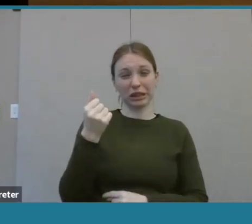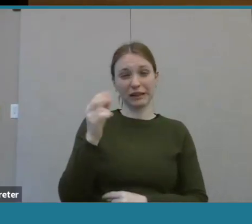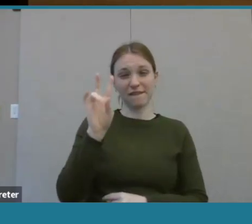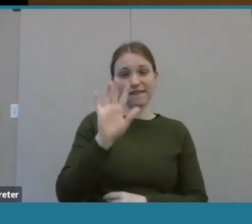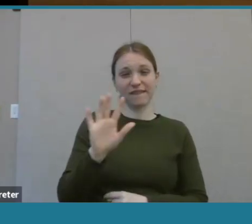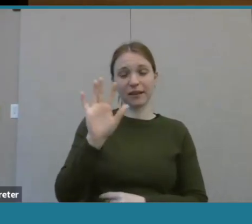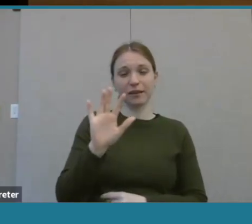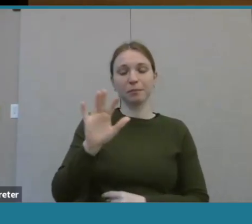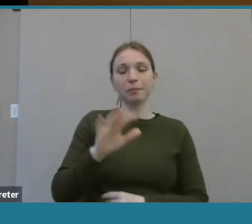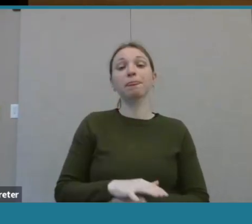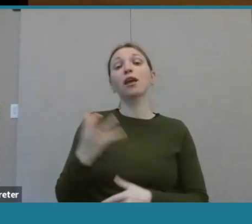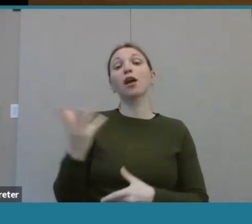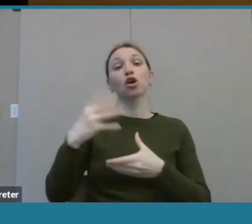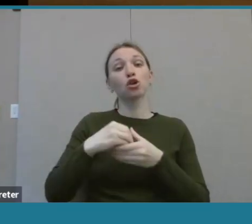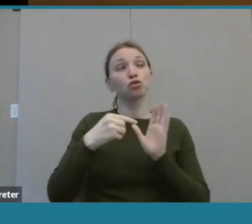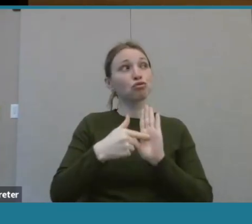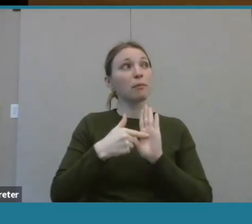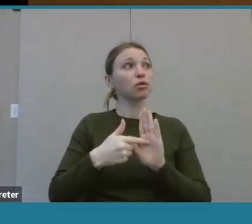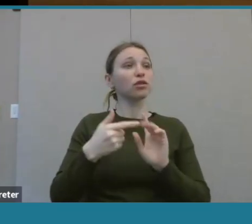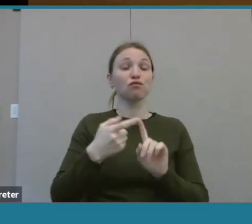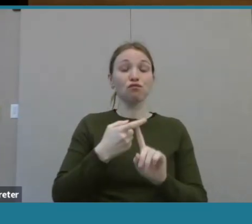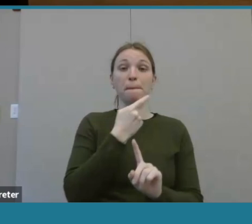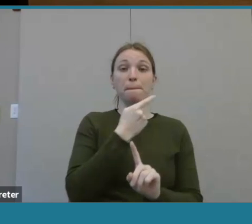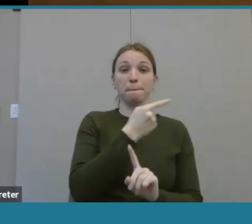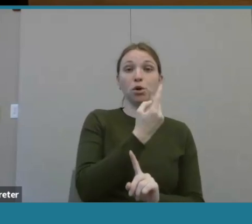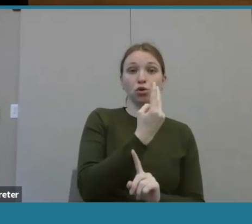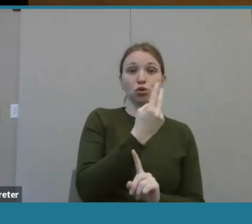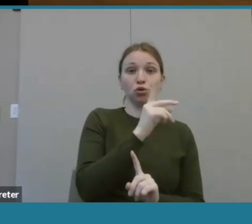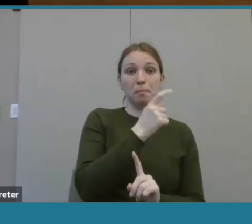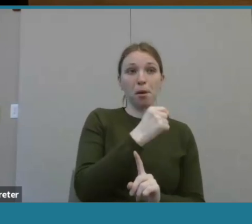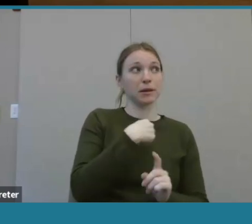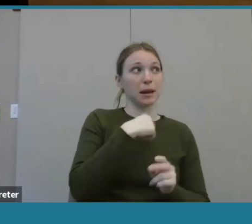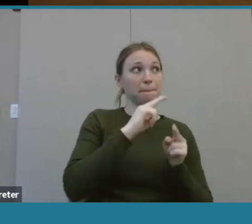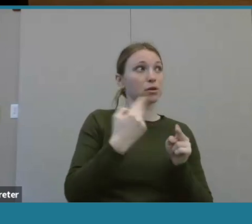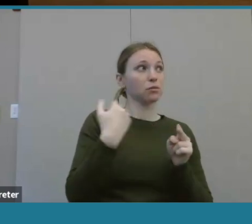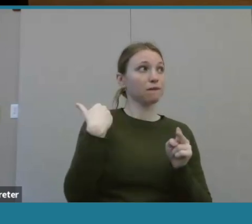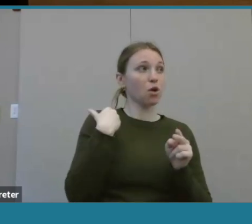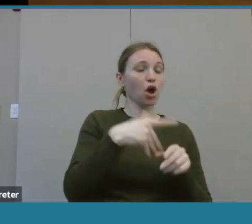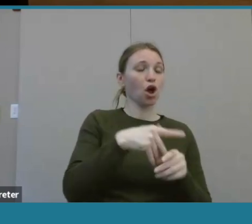And it includes representatives not only from those two departments I mentioned earlier, so from Learning and Marketing and Communications,